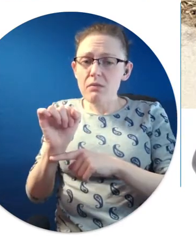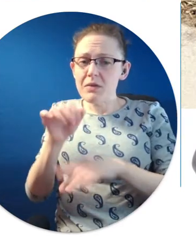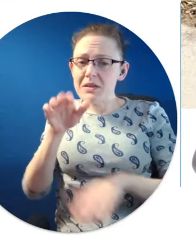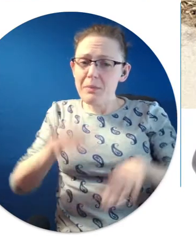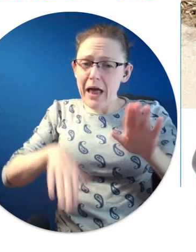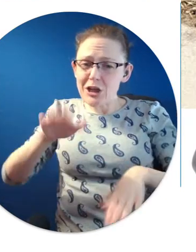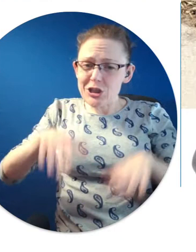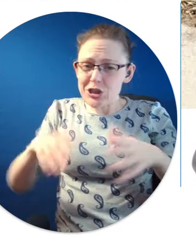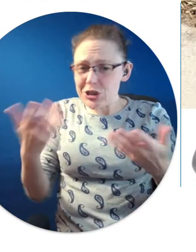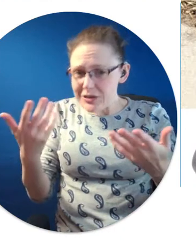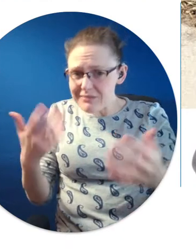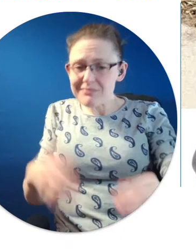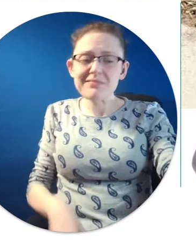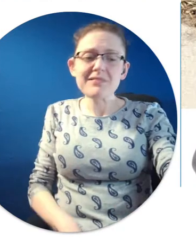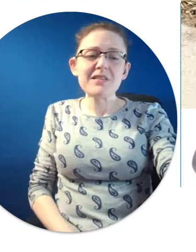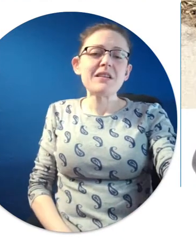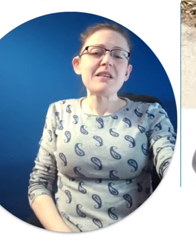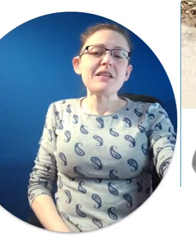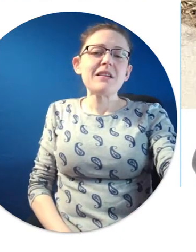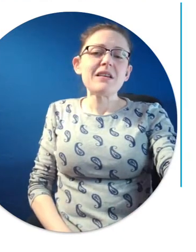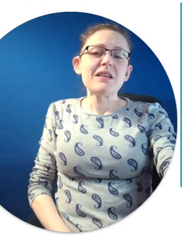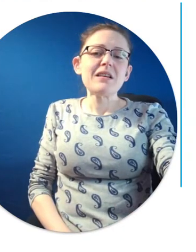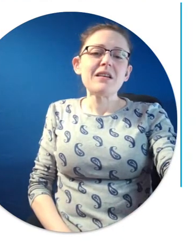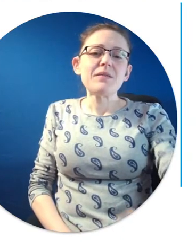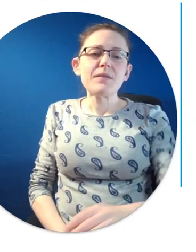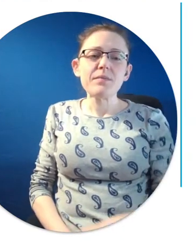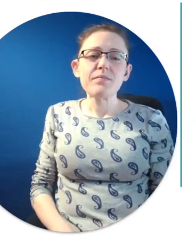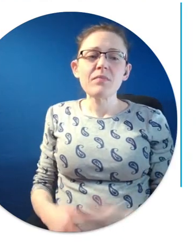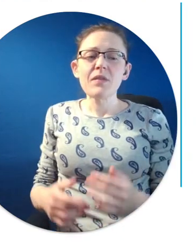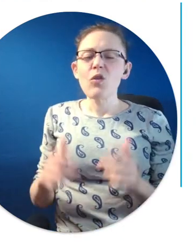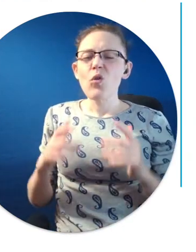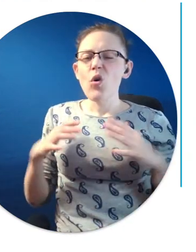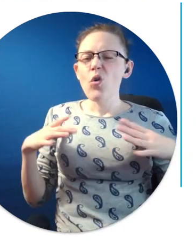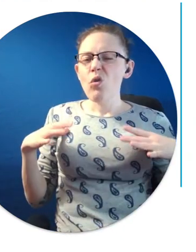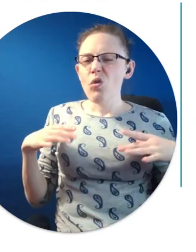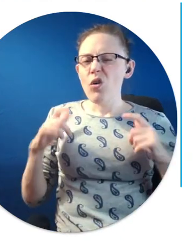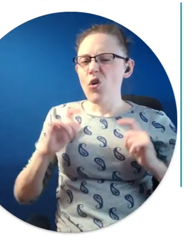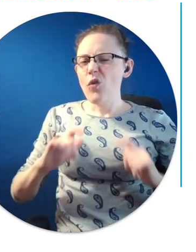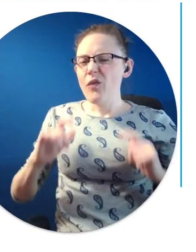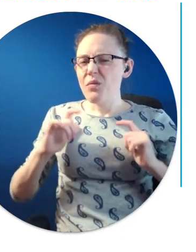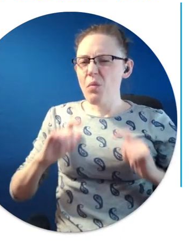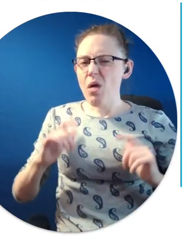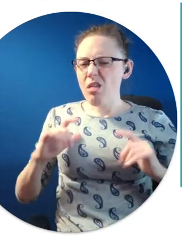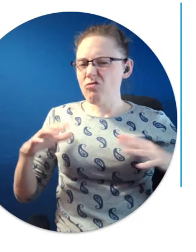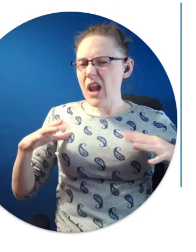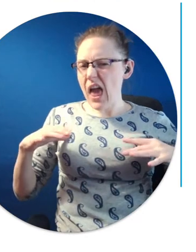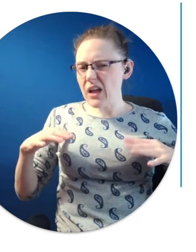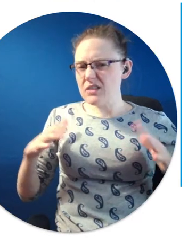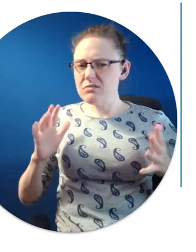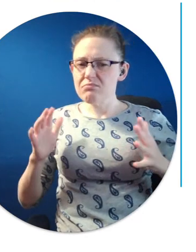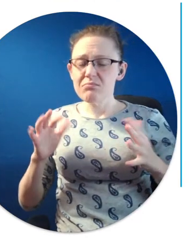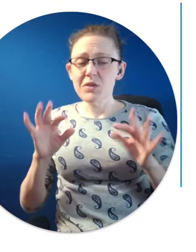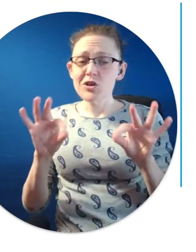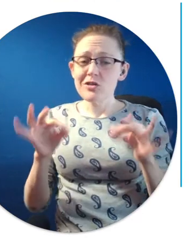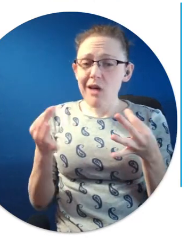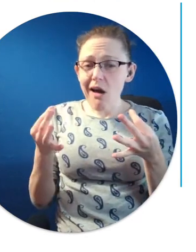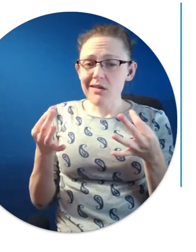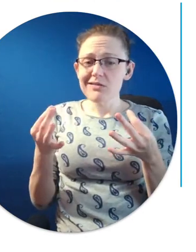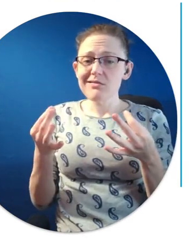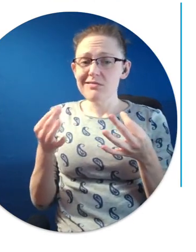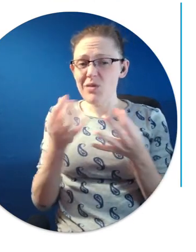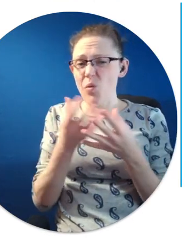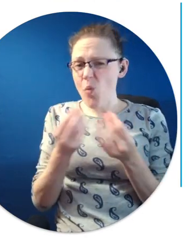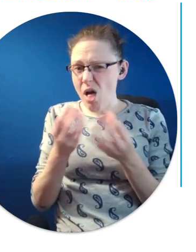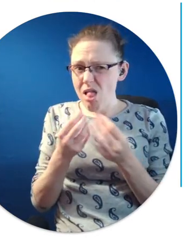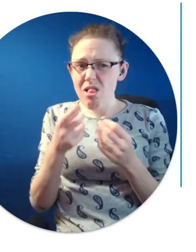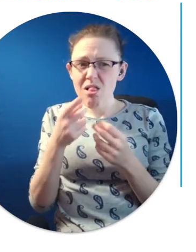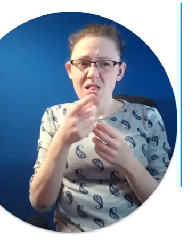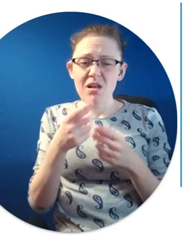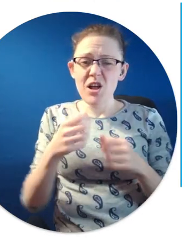Comfy cloths, wholly socks!